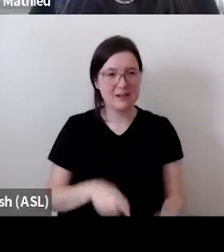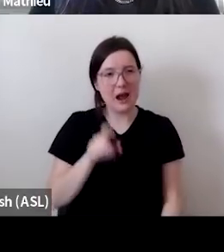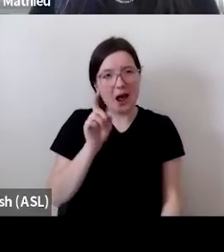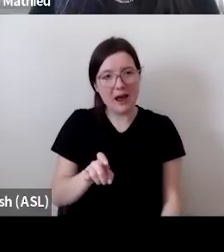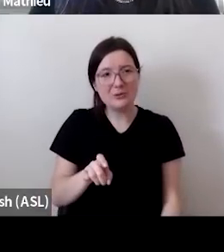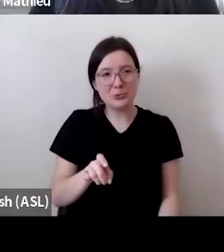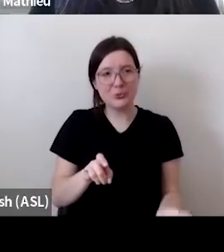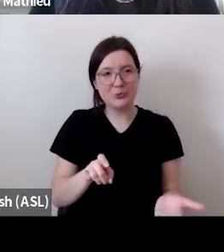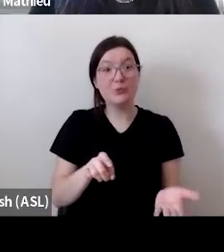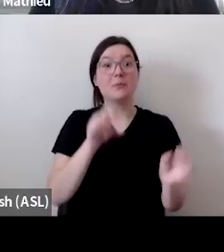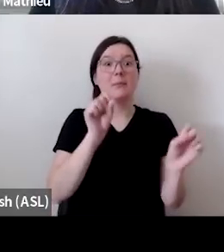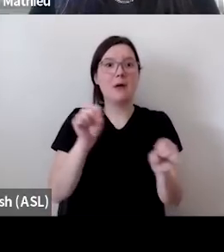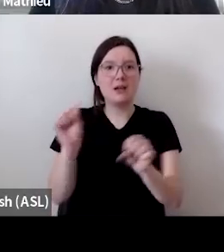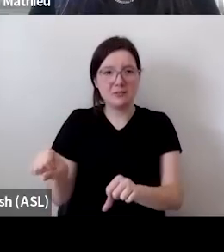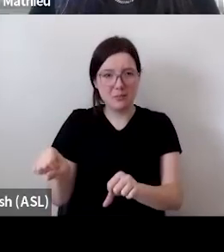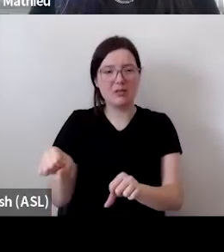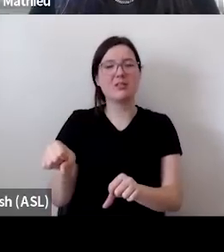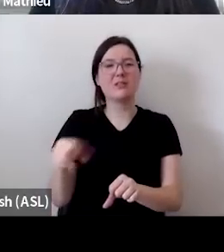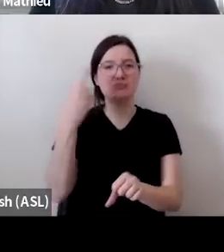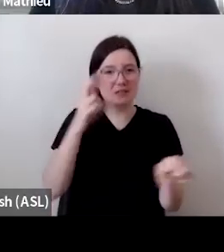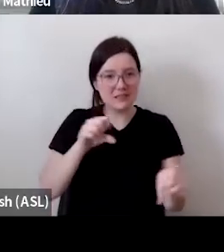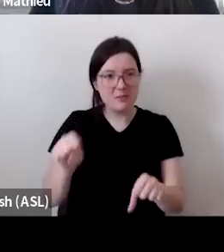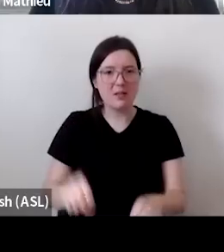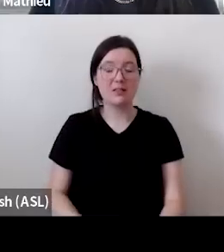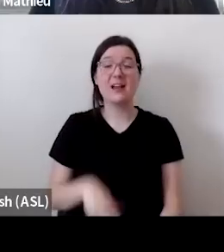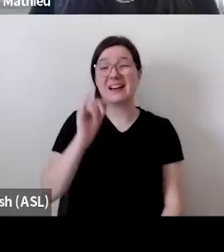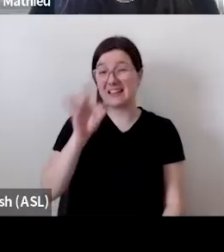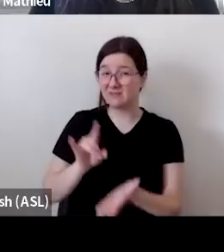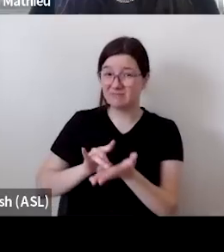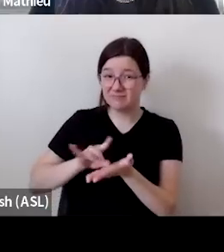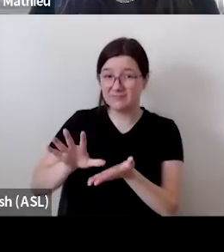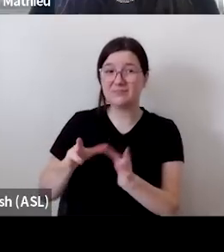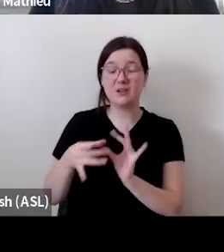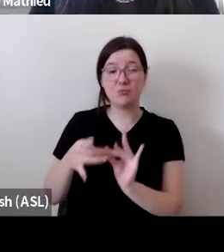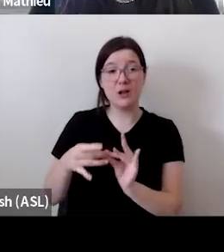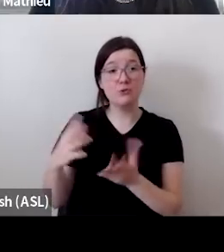And then if they are being evicted for hoarding, the reason why they can do that despite